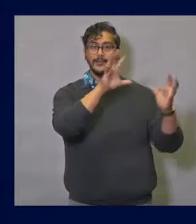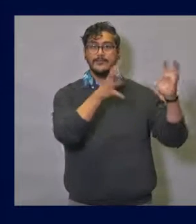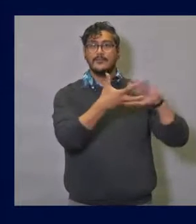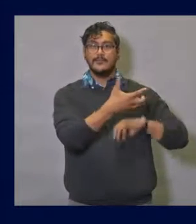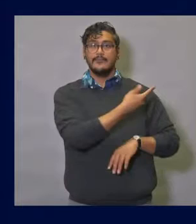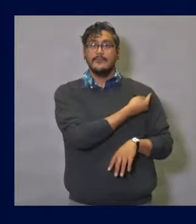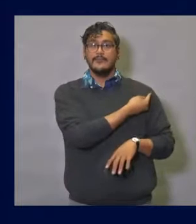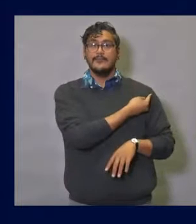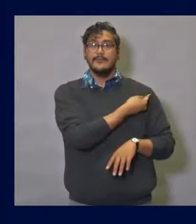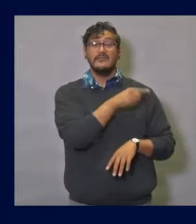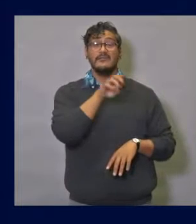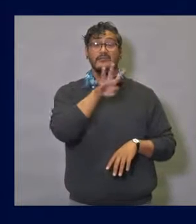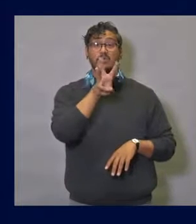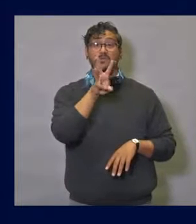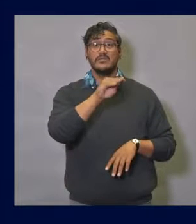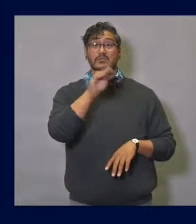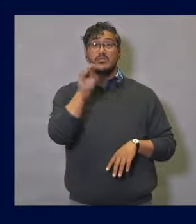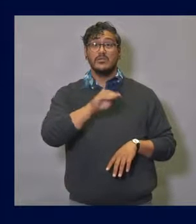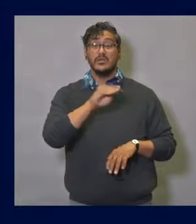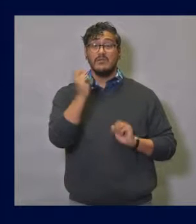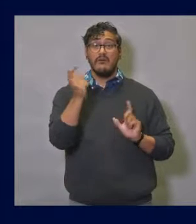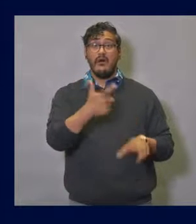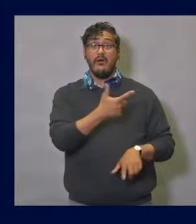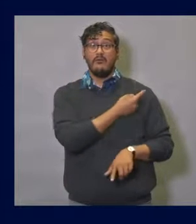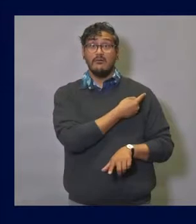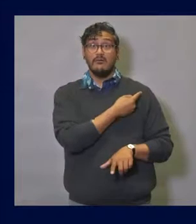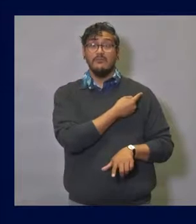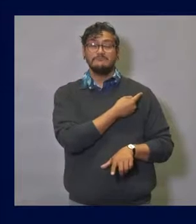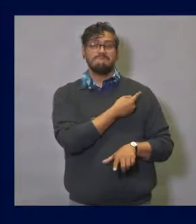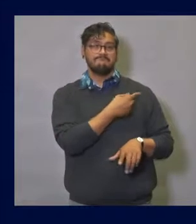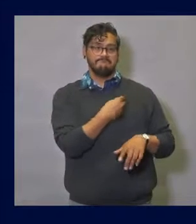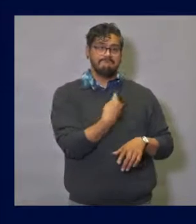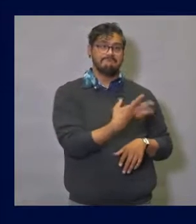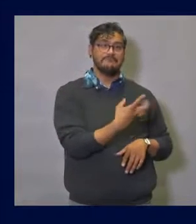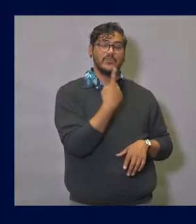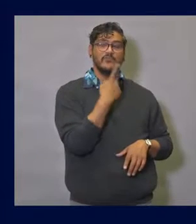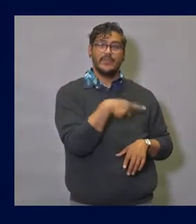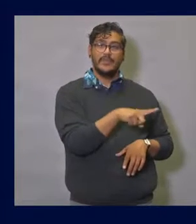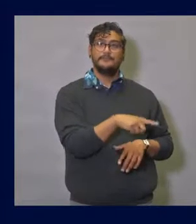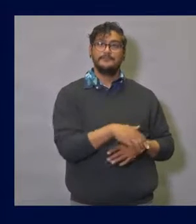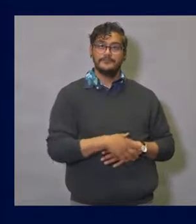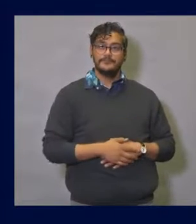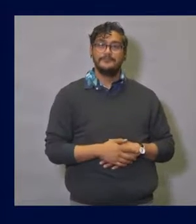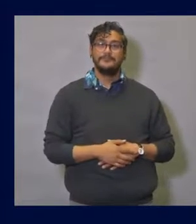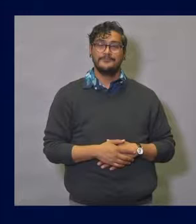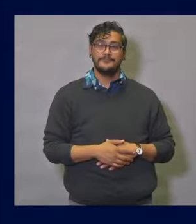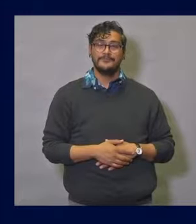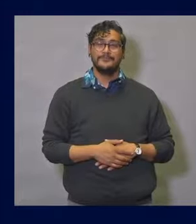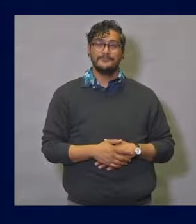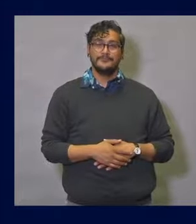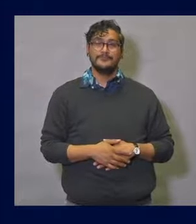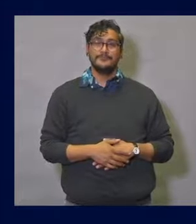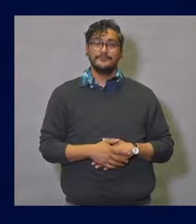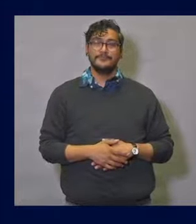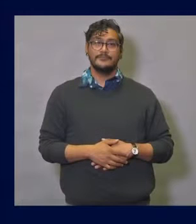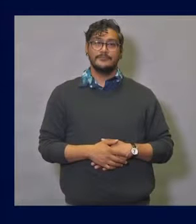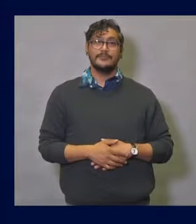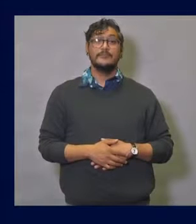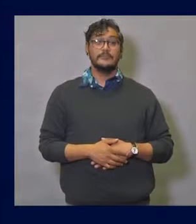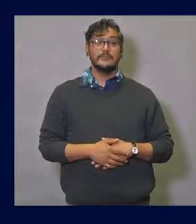COTYTY FOR 50,581 VACCINATIONS. ACCOUNTING FOR 50,581